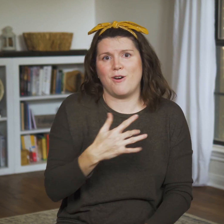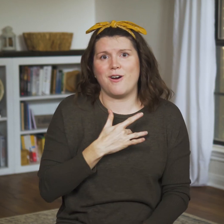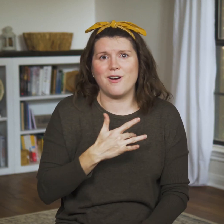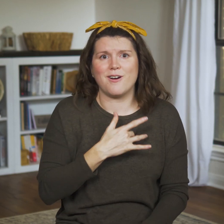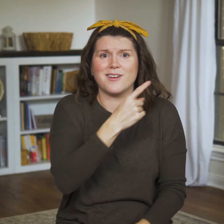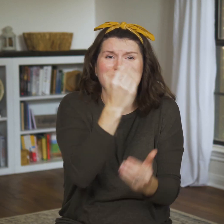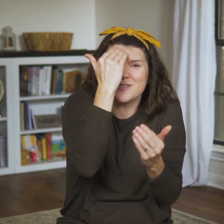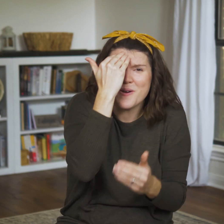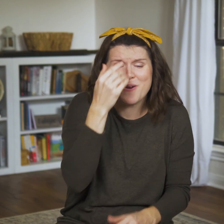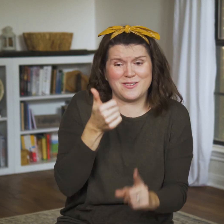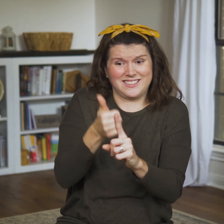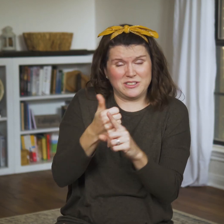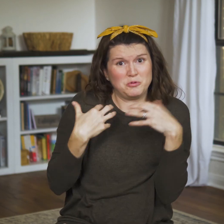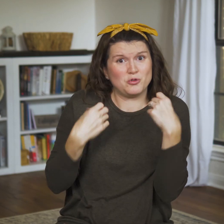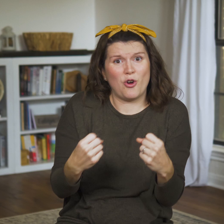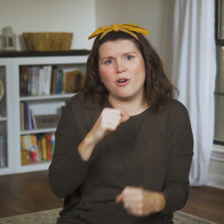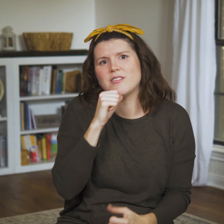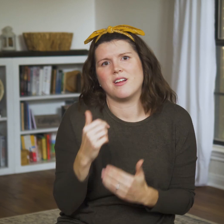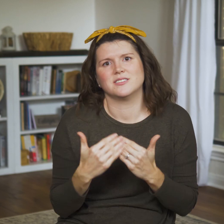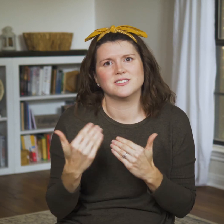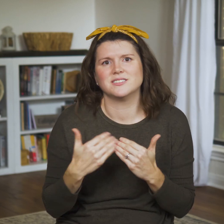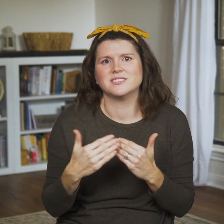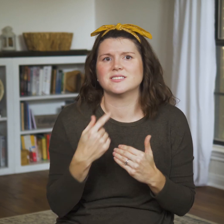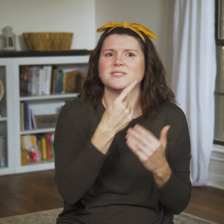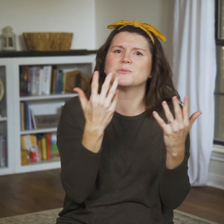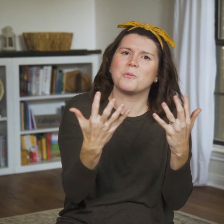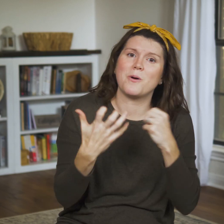Scholars have different views on it,